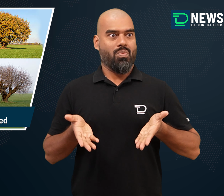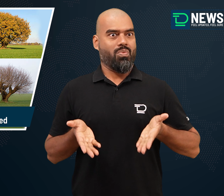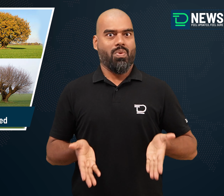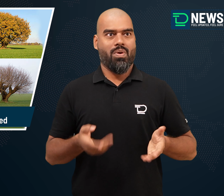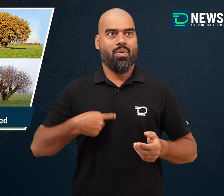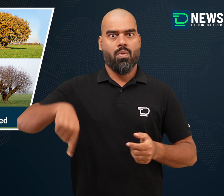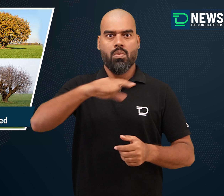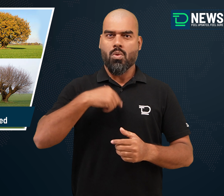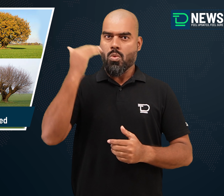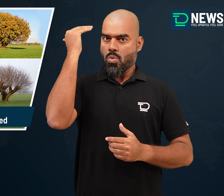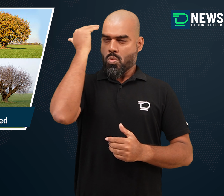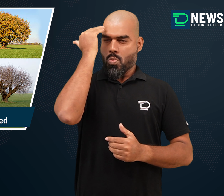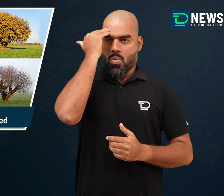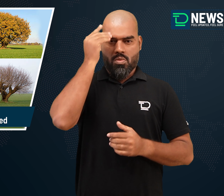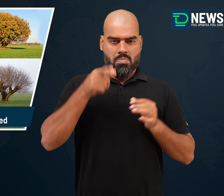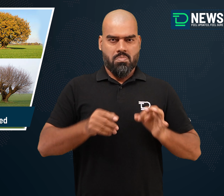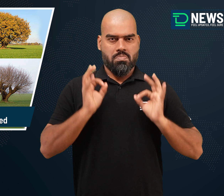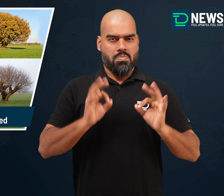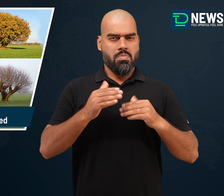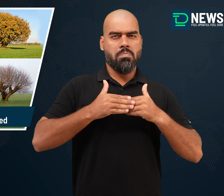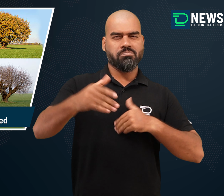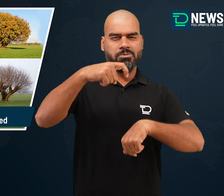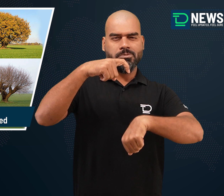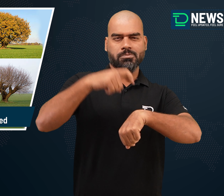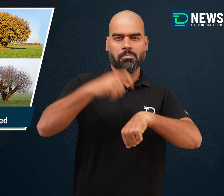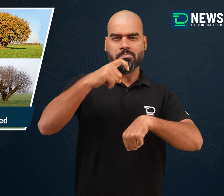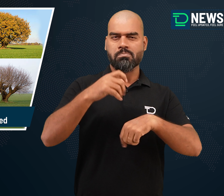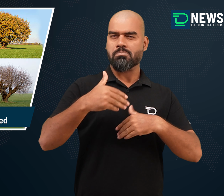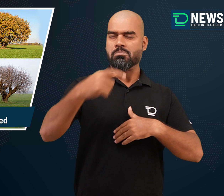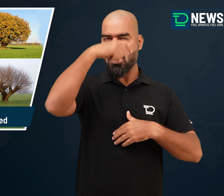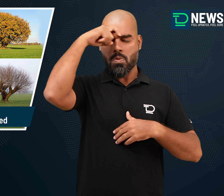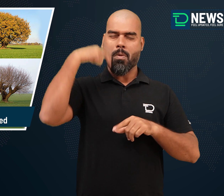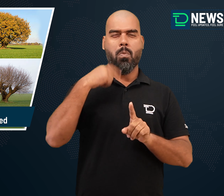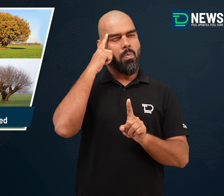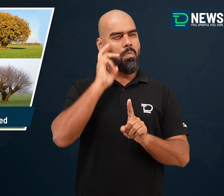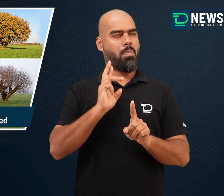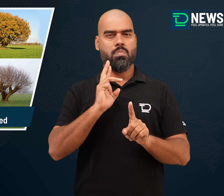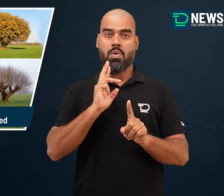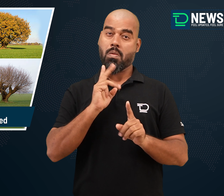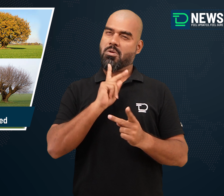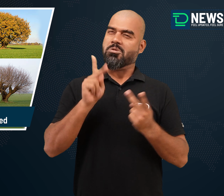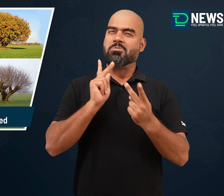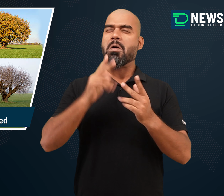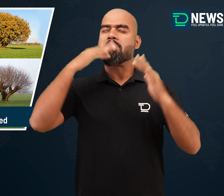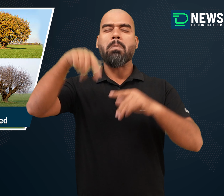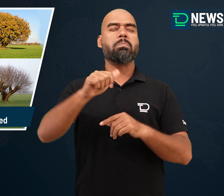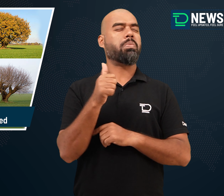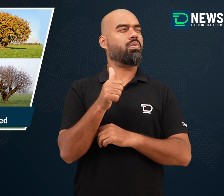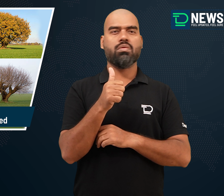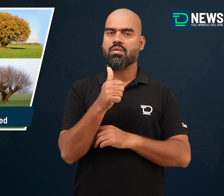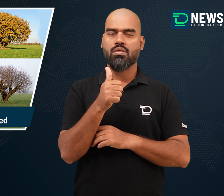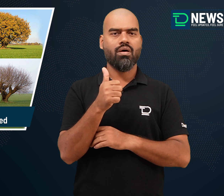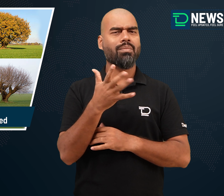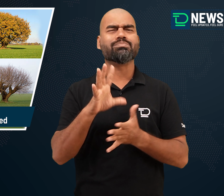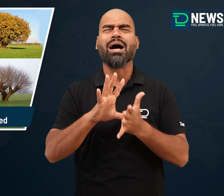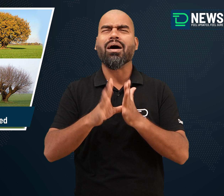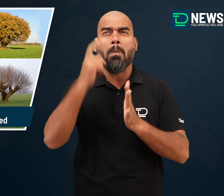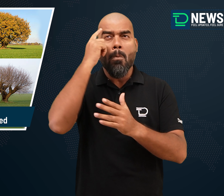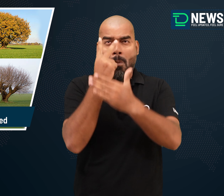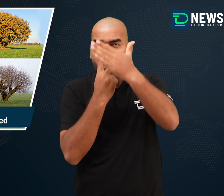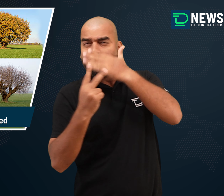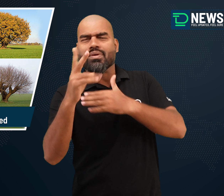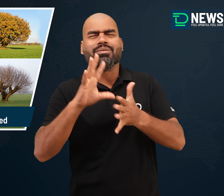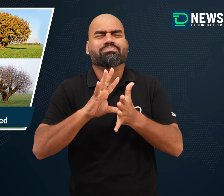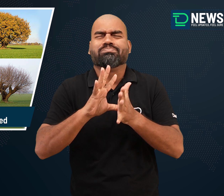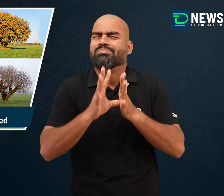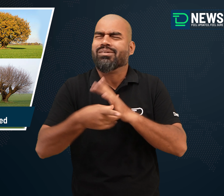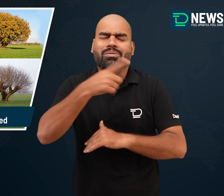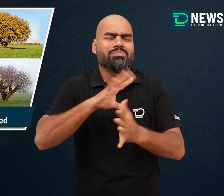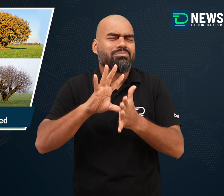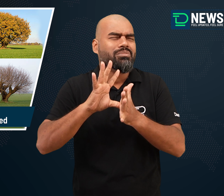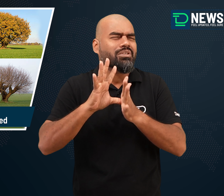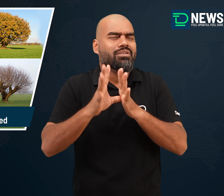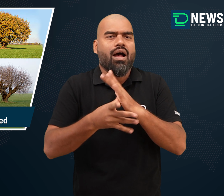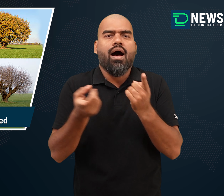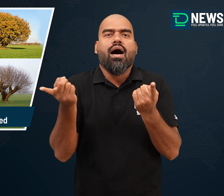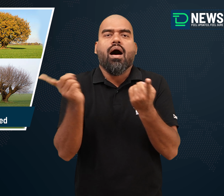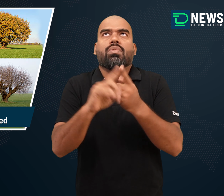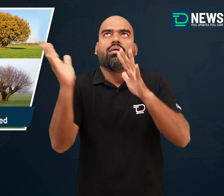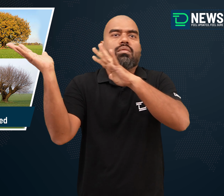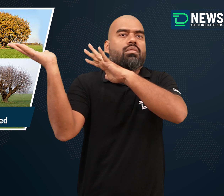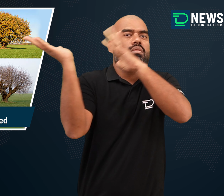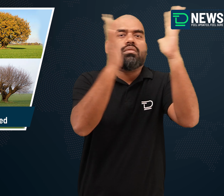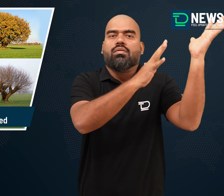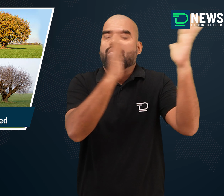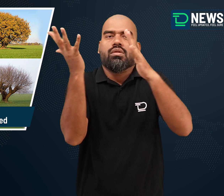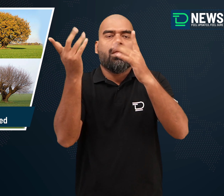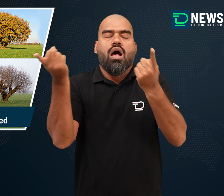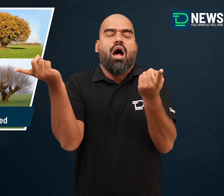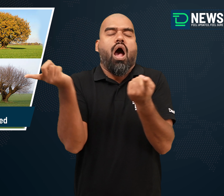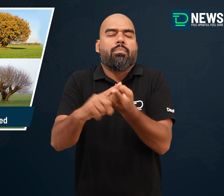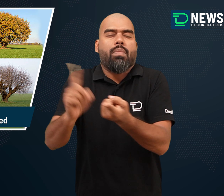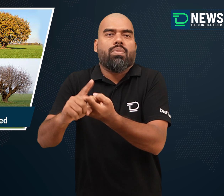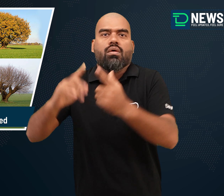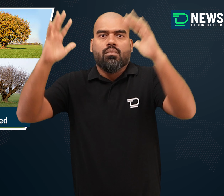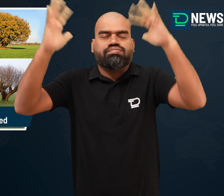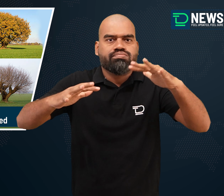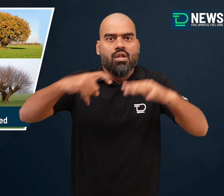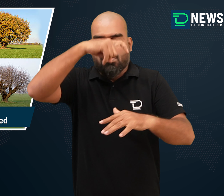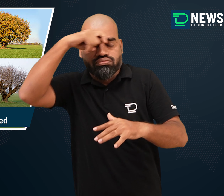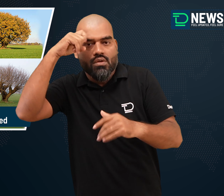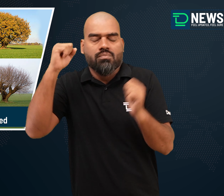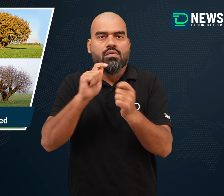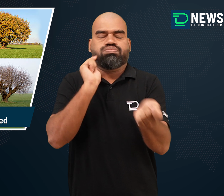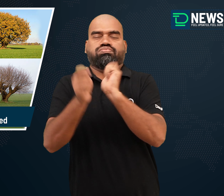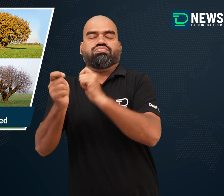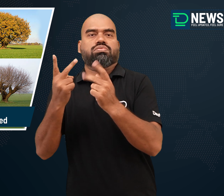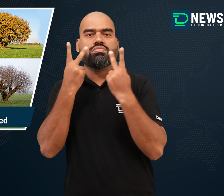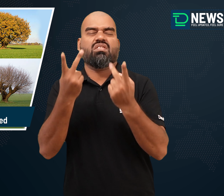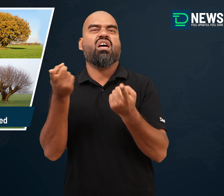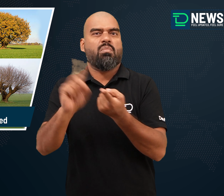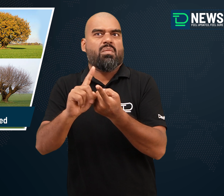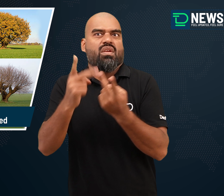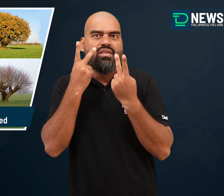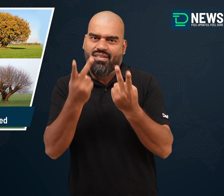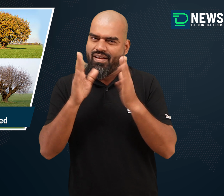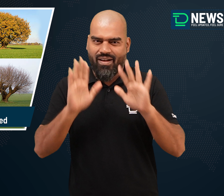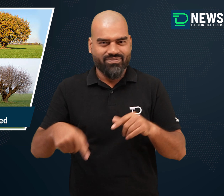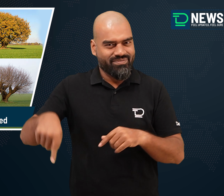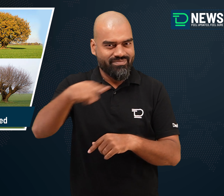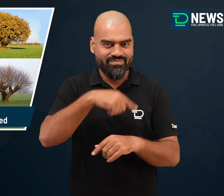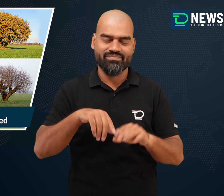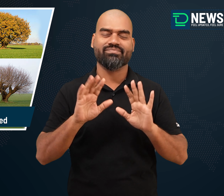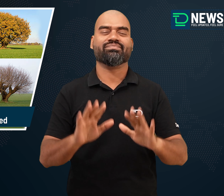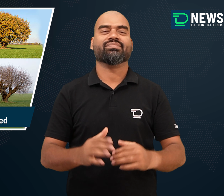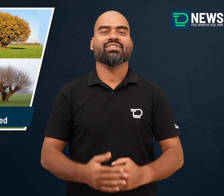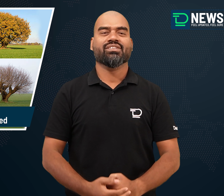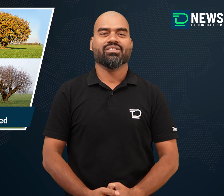Nowadays we can't predict the weather, and suddenly everything happens immediately.